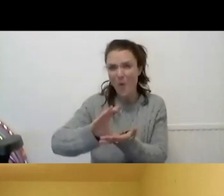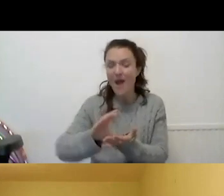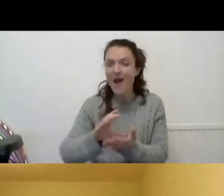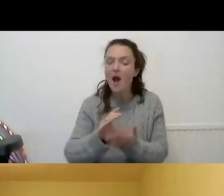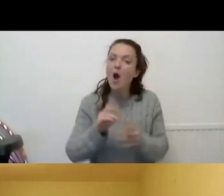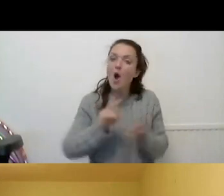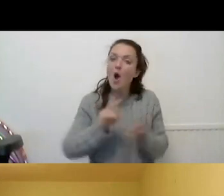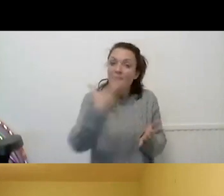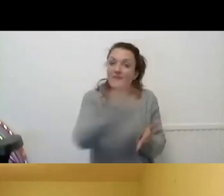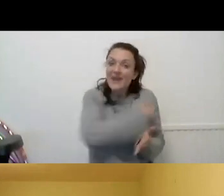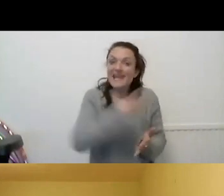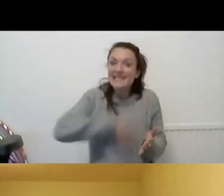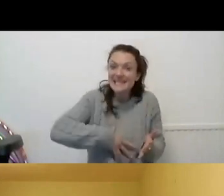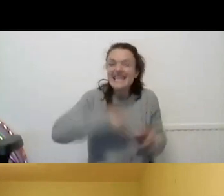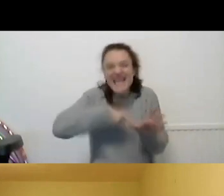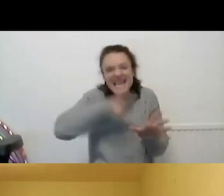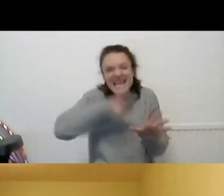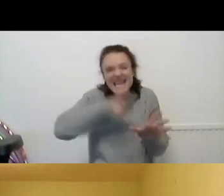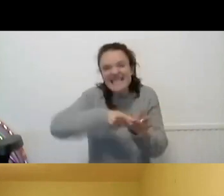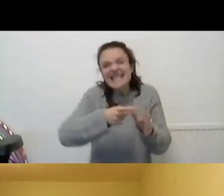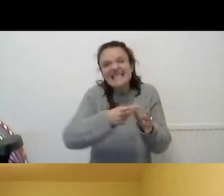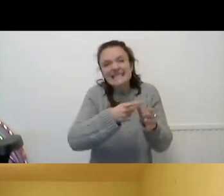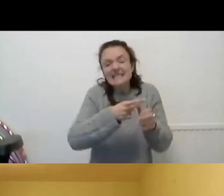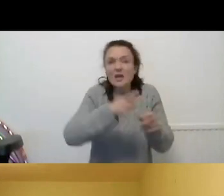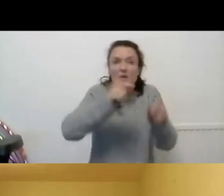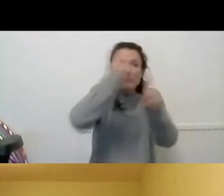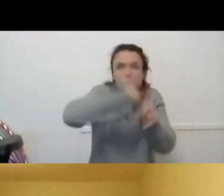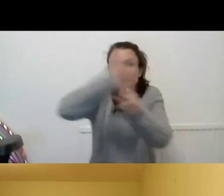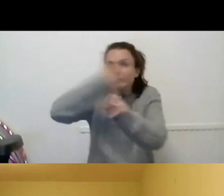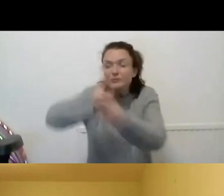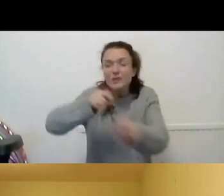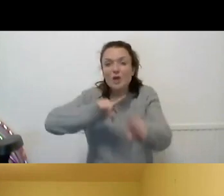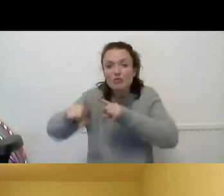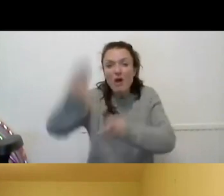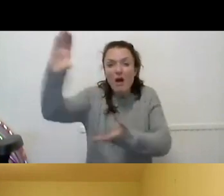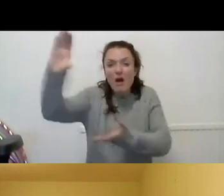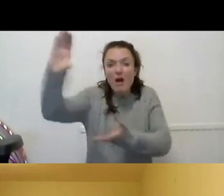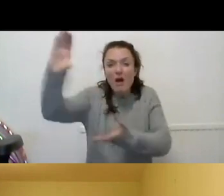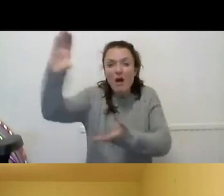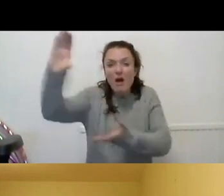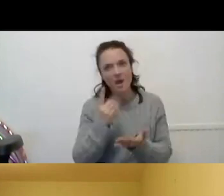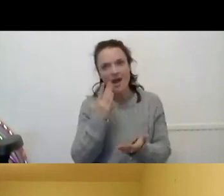UK government agreed to fund the vaccine, and it's very early in the pandemic, which is really great.